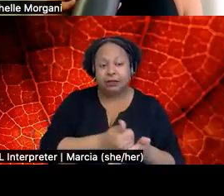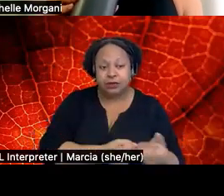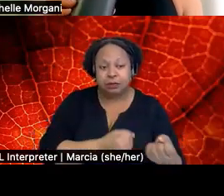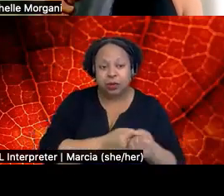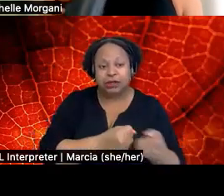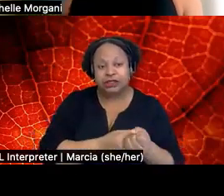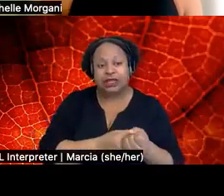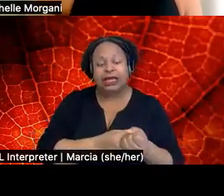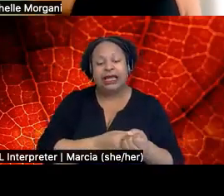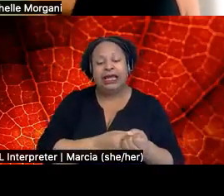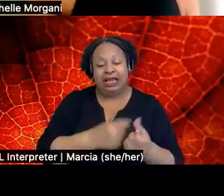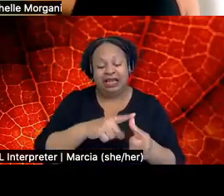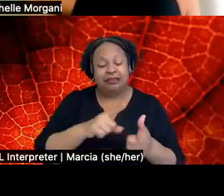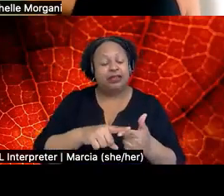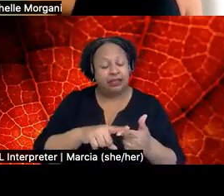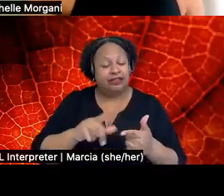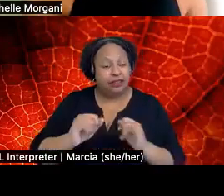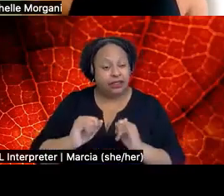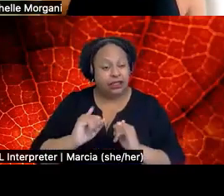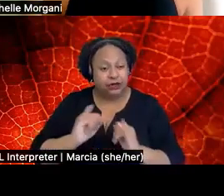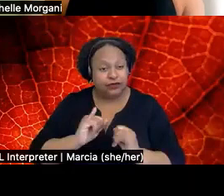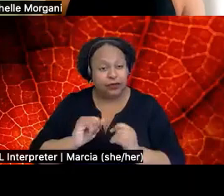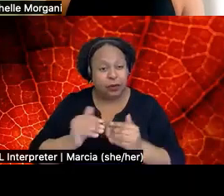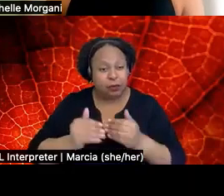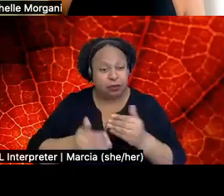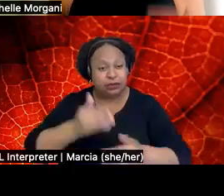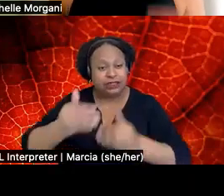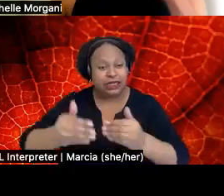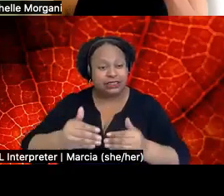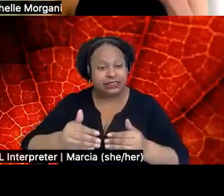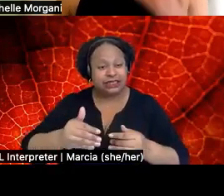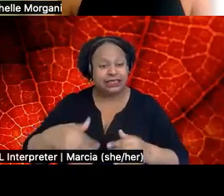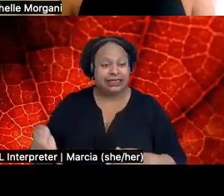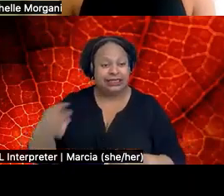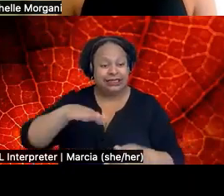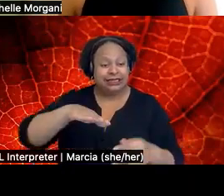And now some of you might be thinking it's a little bit odd